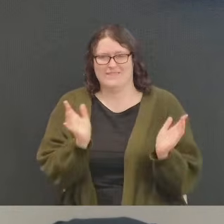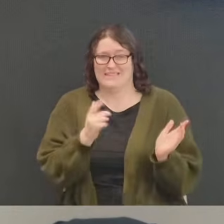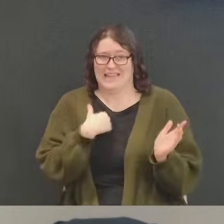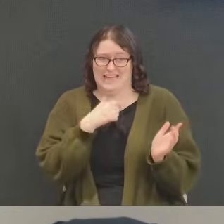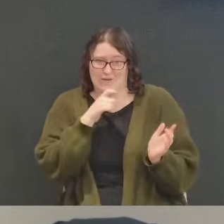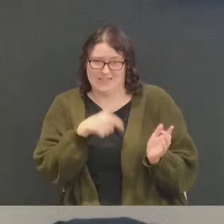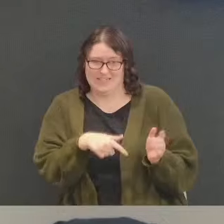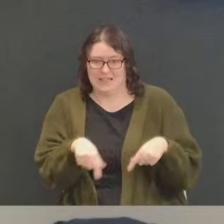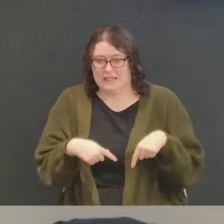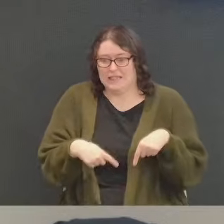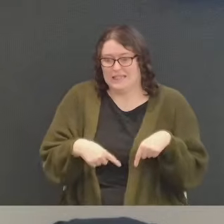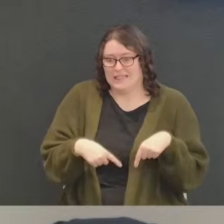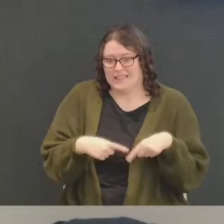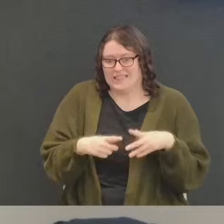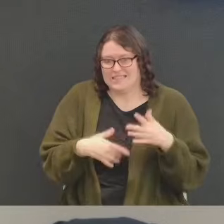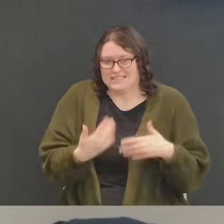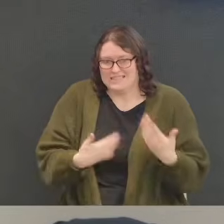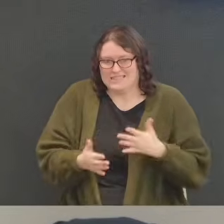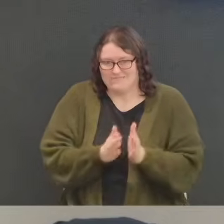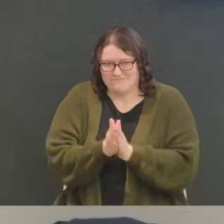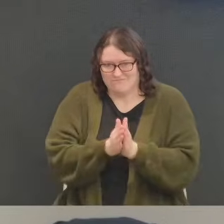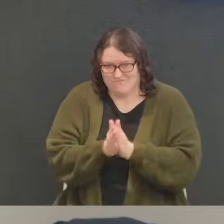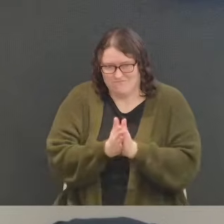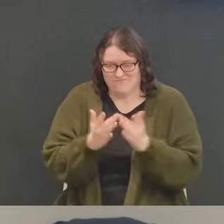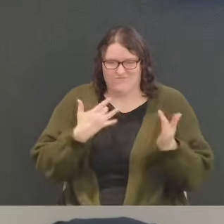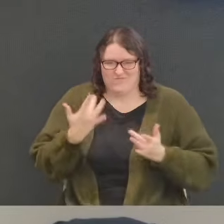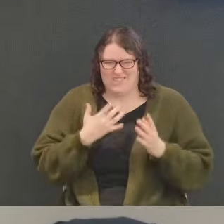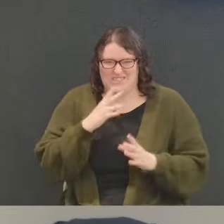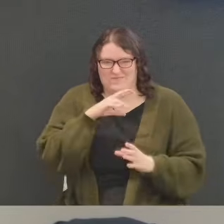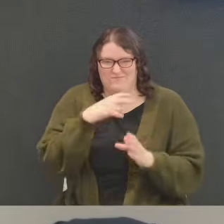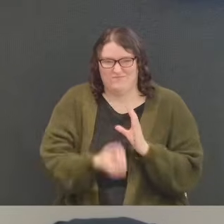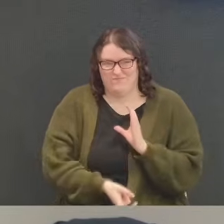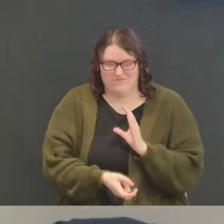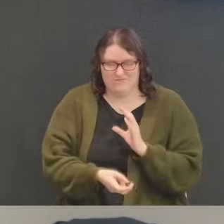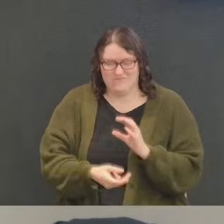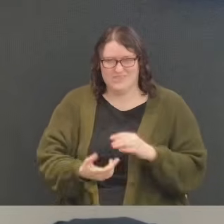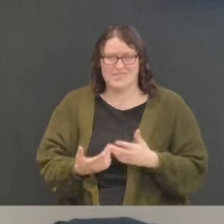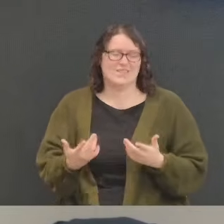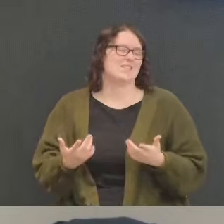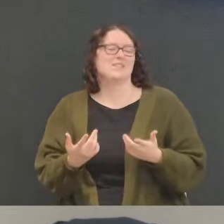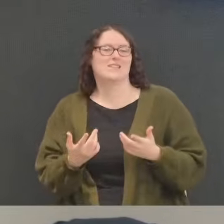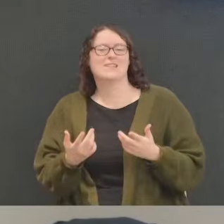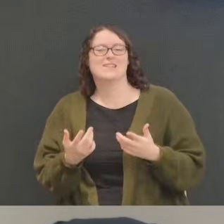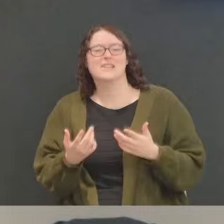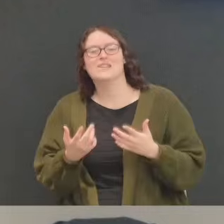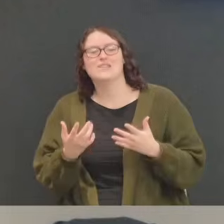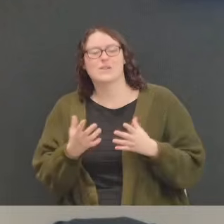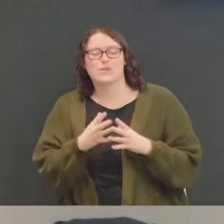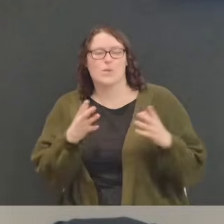about getting started and getting involved so much more with their projects and their